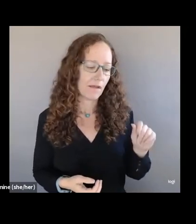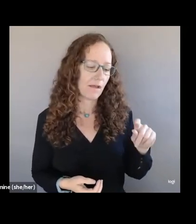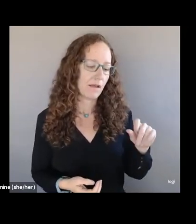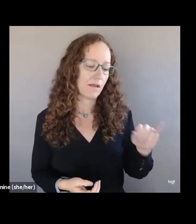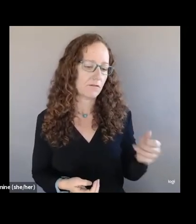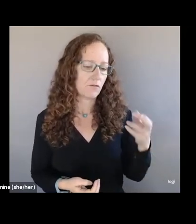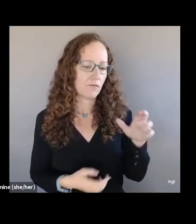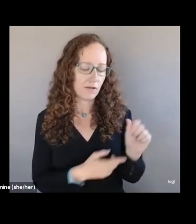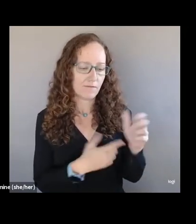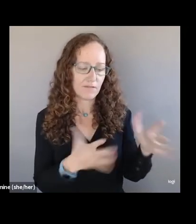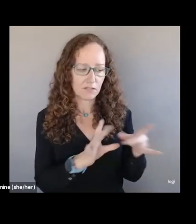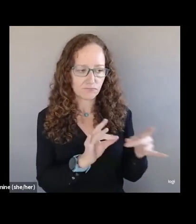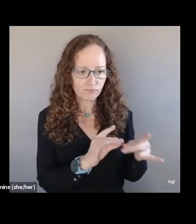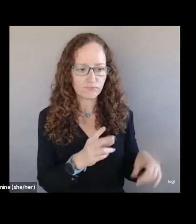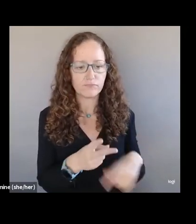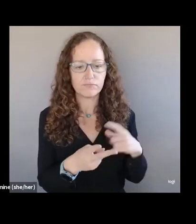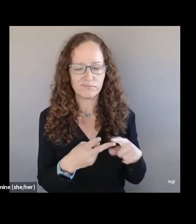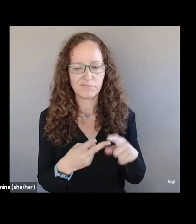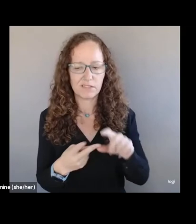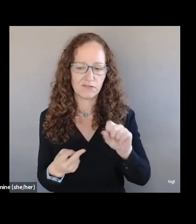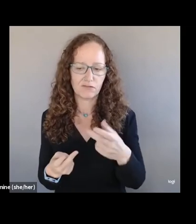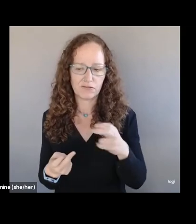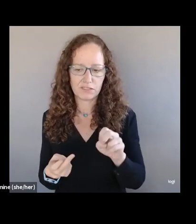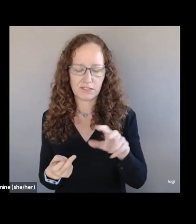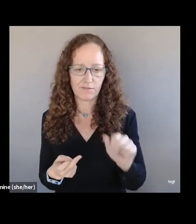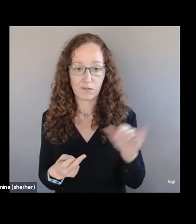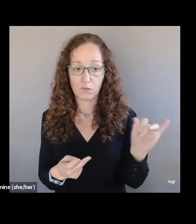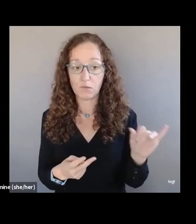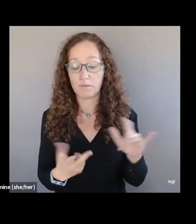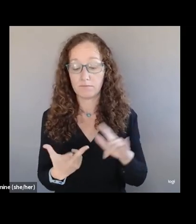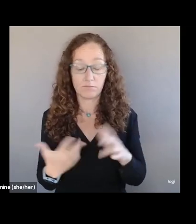Shiva. It's a structure it is not an event. It is a structure